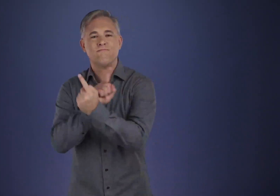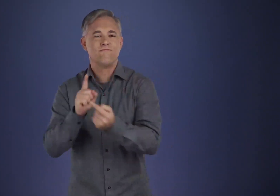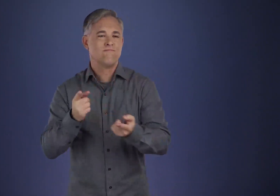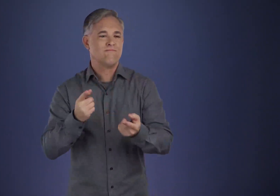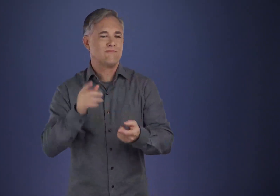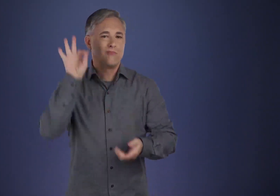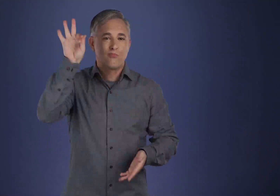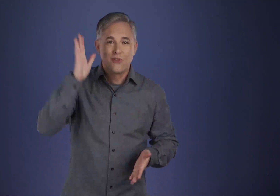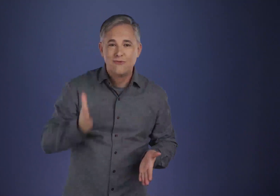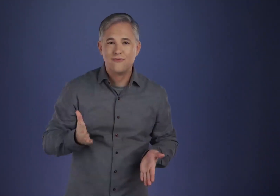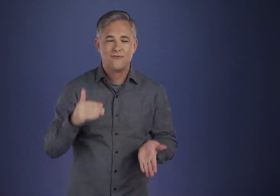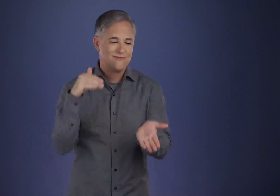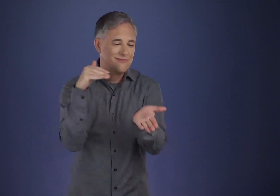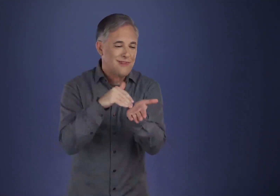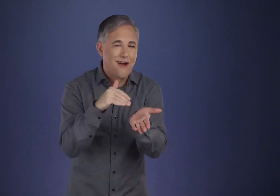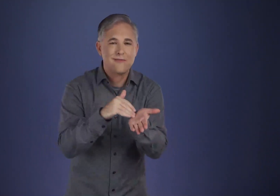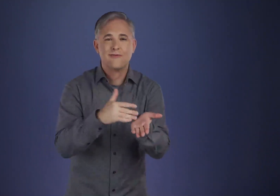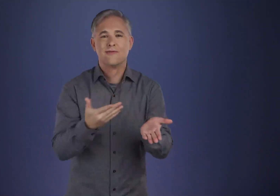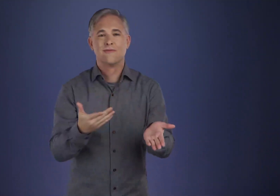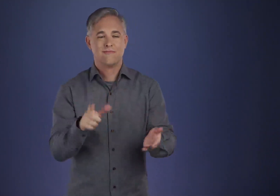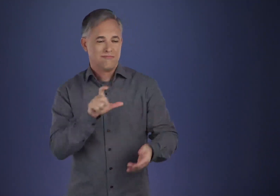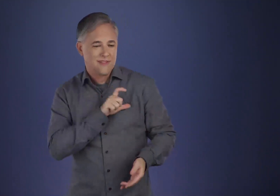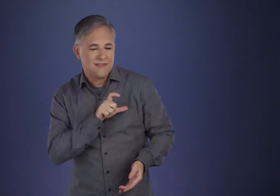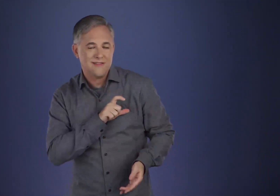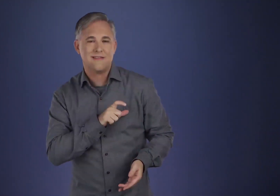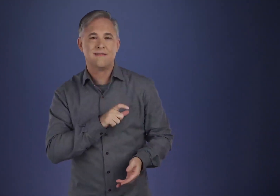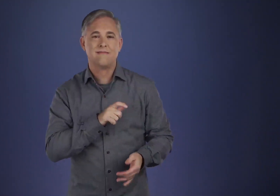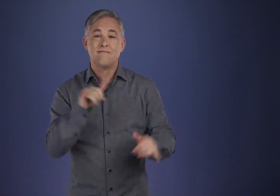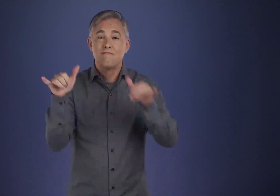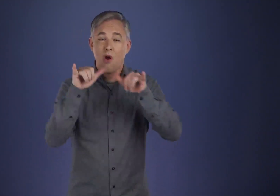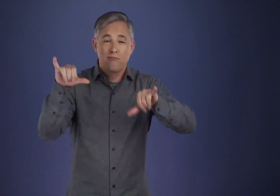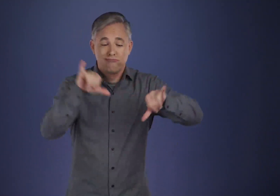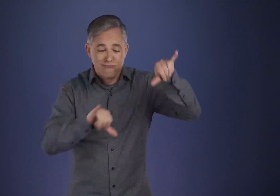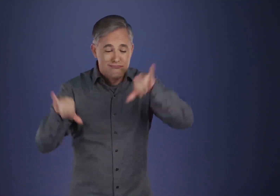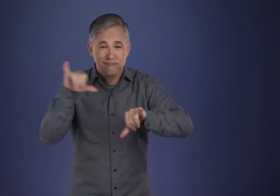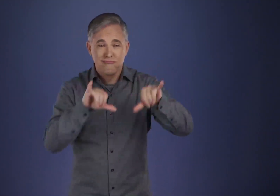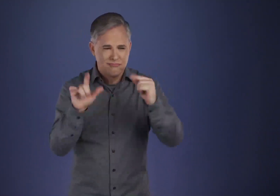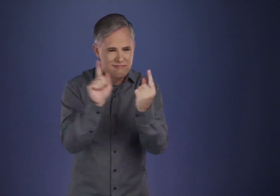He visits preachers, doctors, editors, policemen, and bartenders